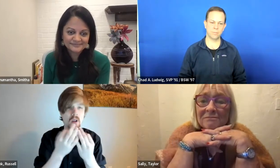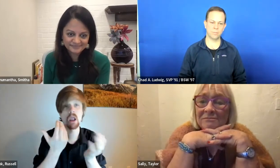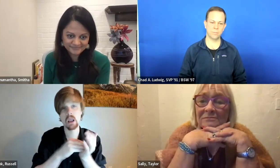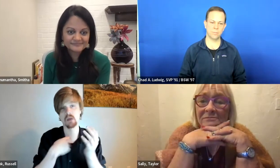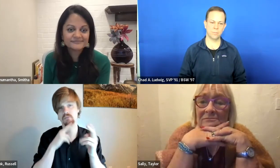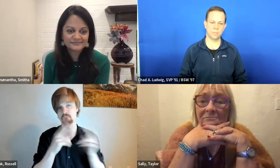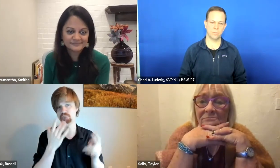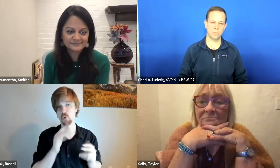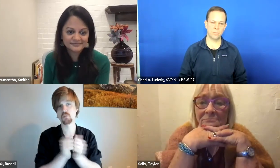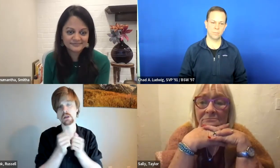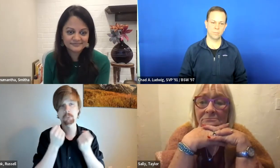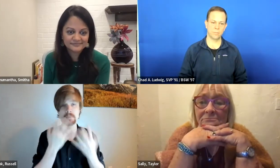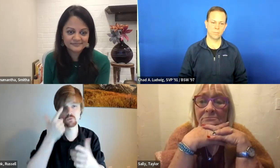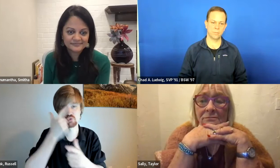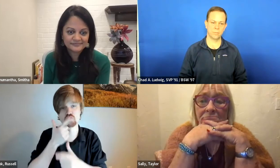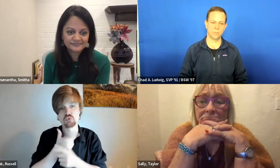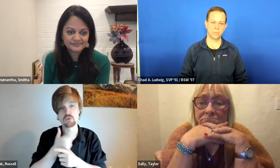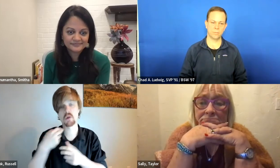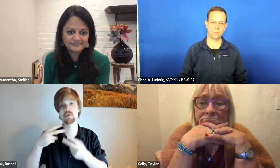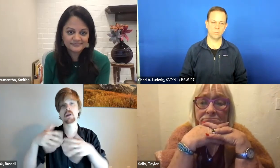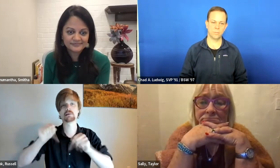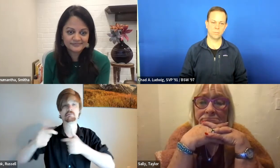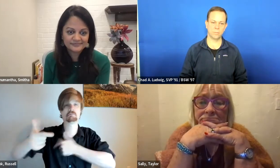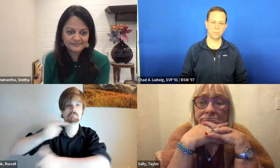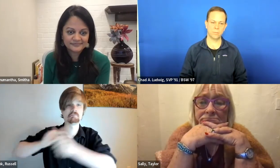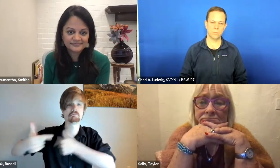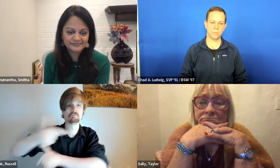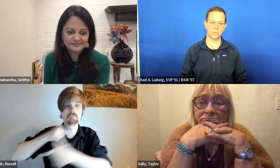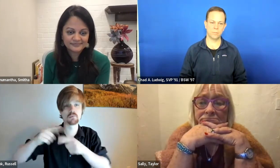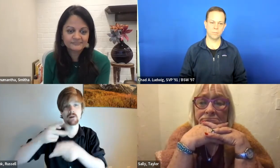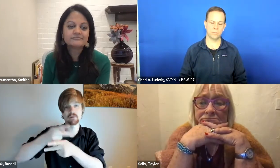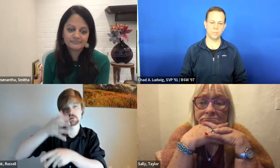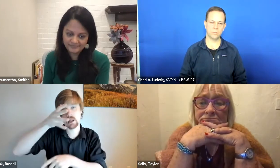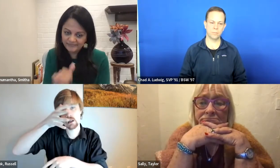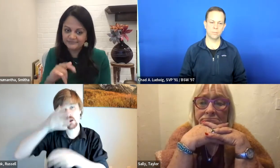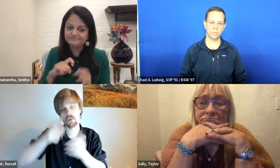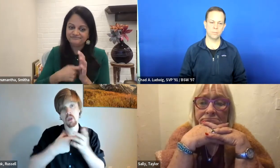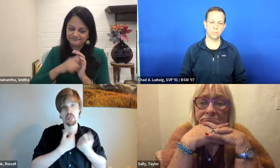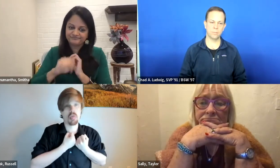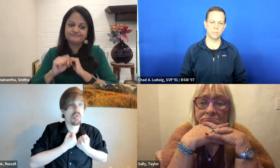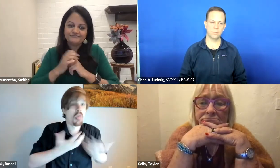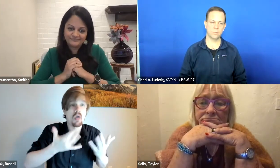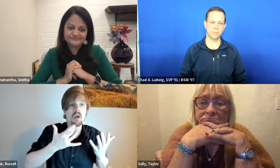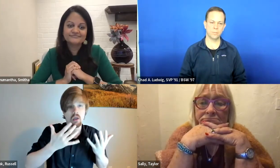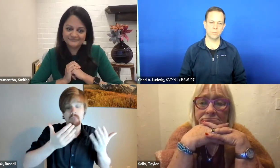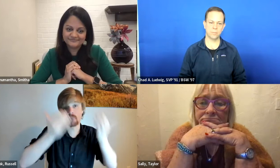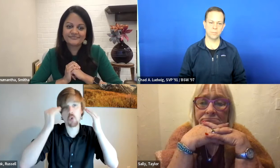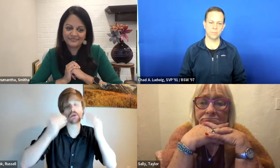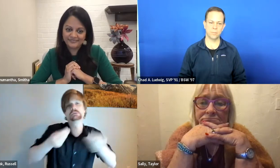but we had a lot of support from our family, and I was really fortunate because my brothers and sisters and I were able to take turns supporting him